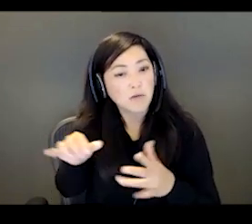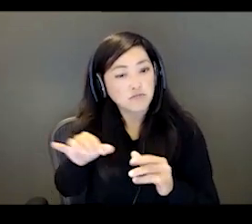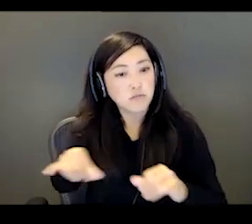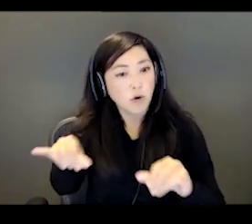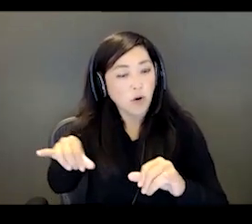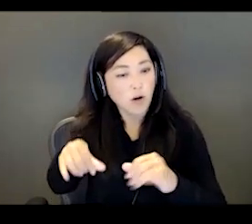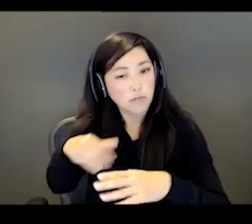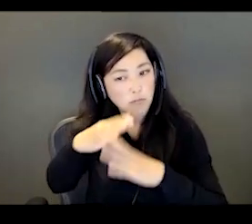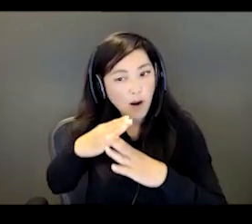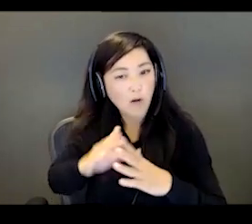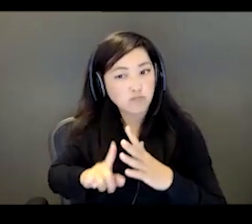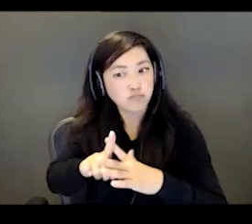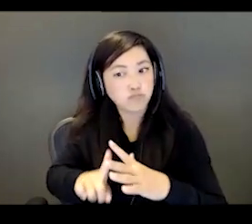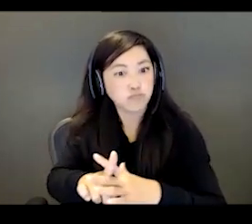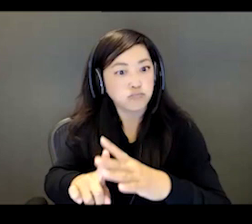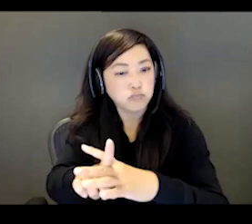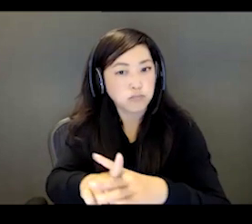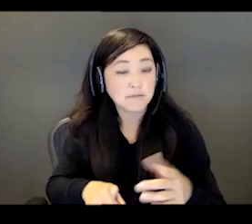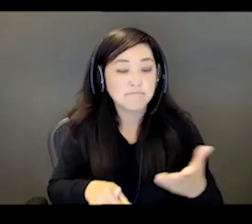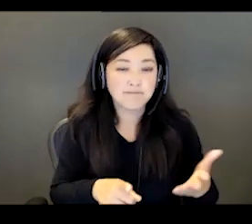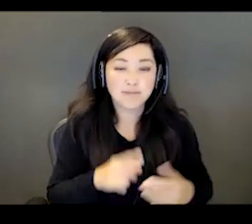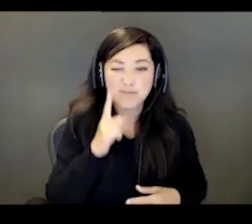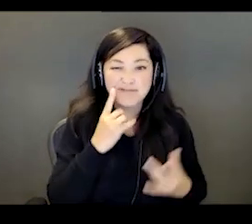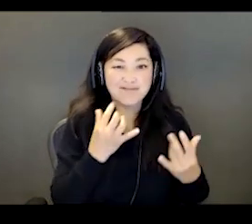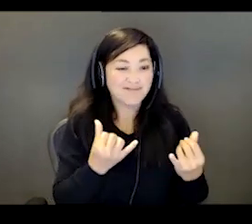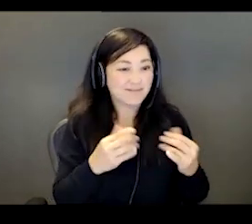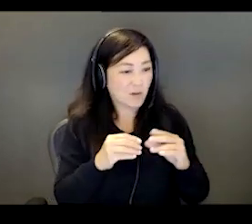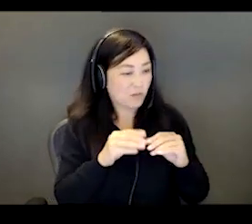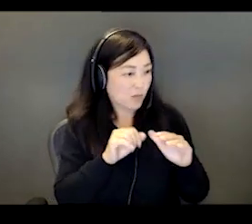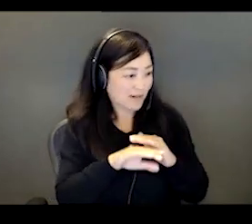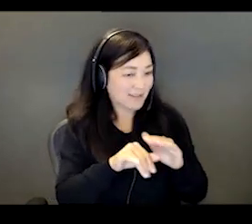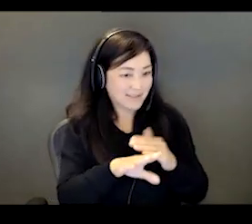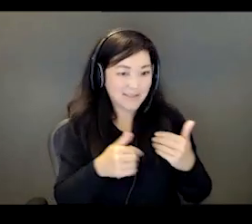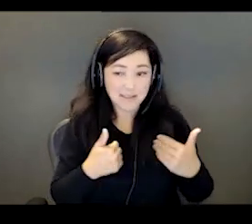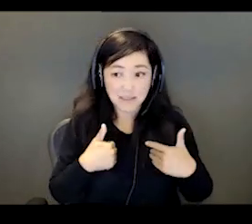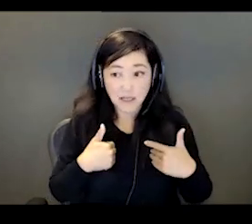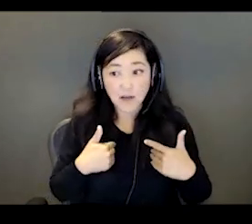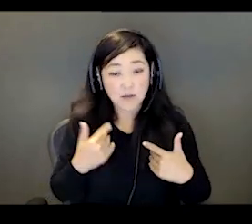I would say, you know, even now there's probably a bit more access in regards to utilizing people with lived experience.